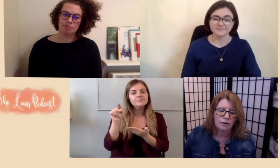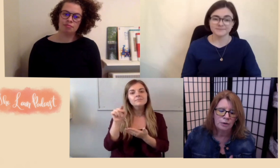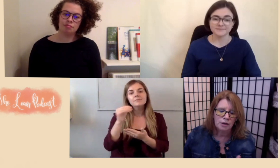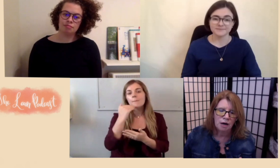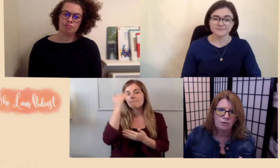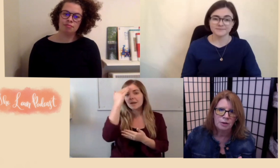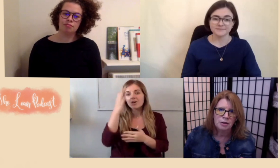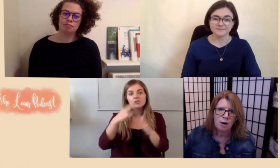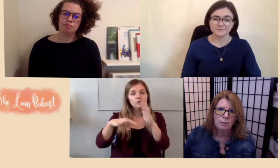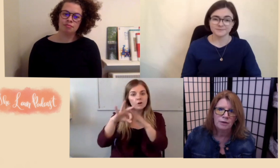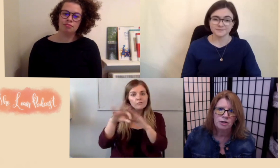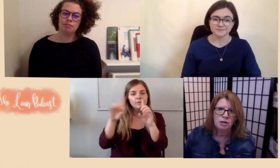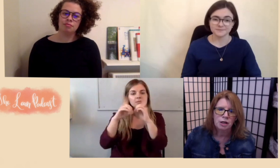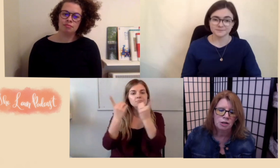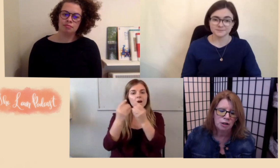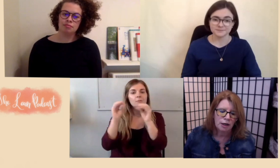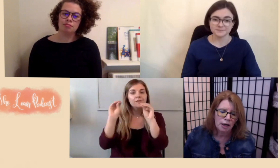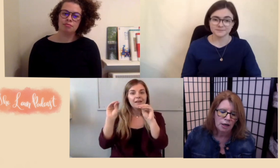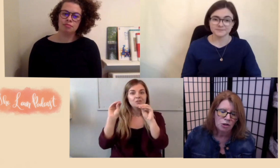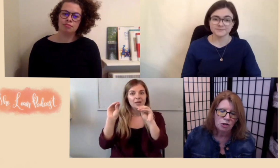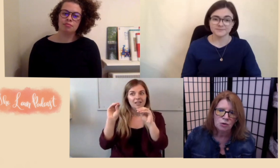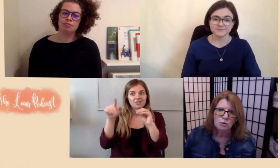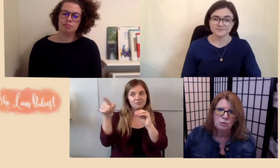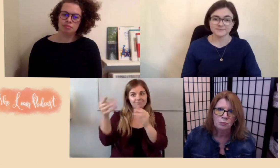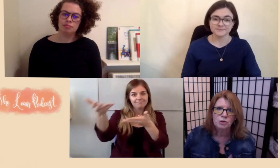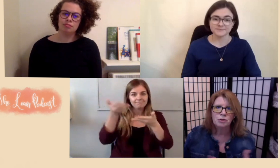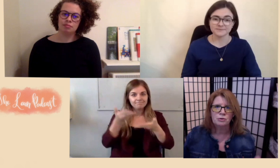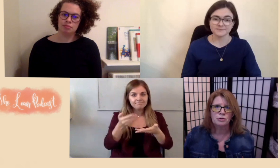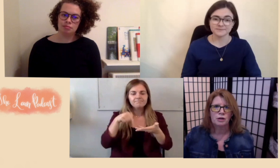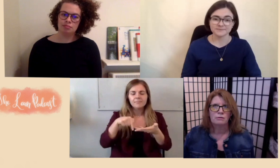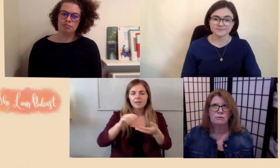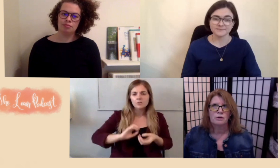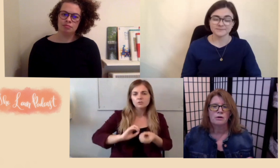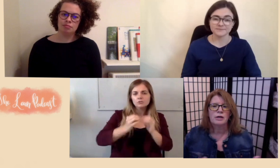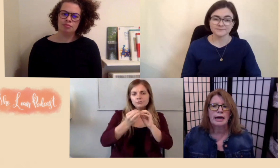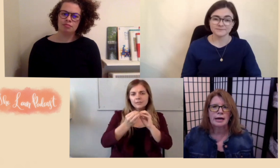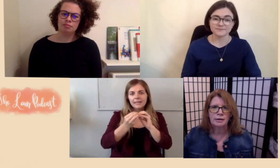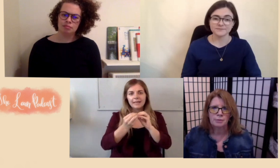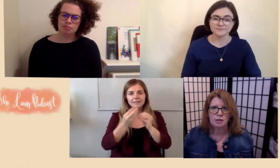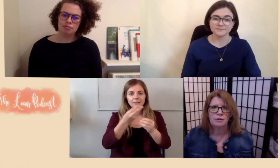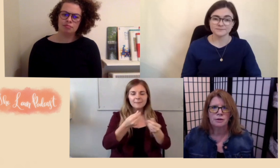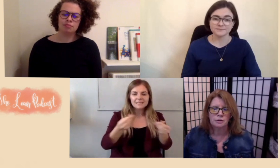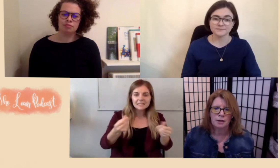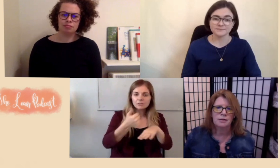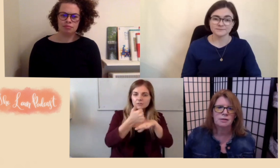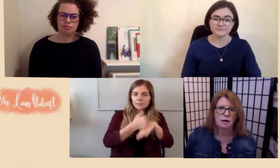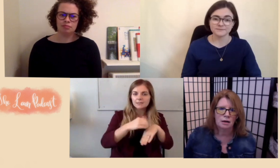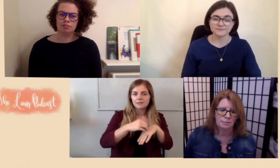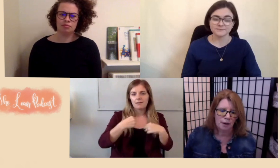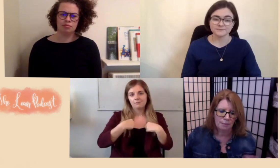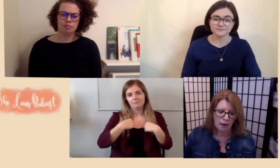to produce and create materials based on Bob Pollard's and my theoretical material.